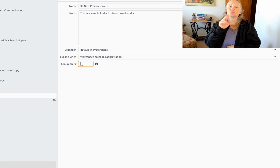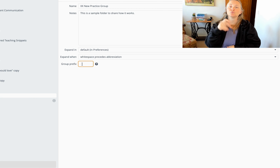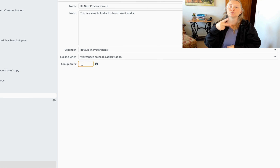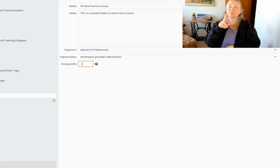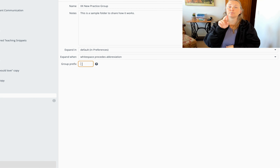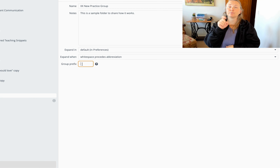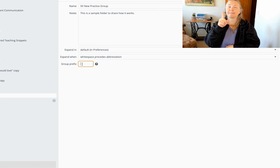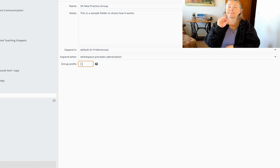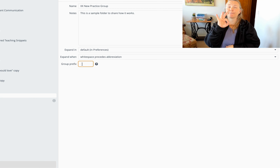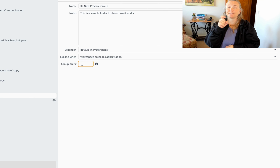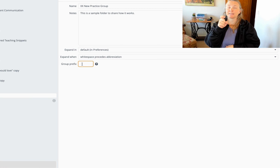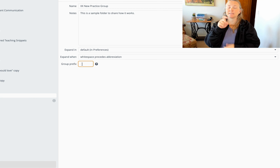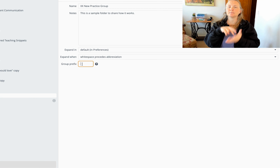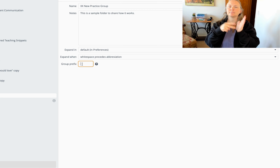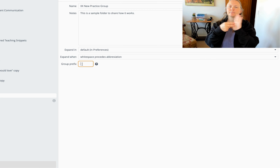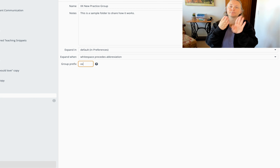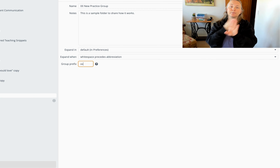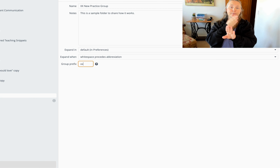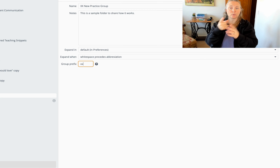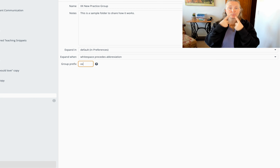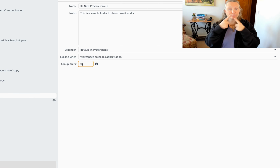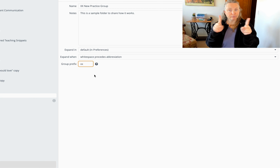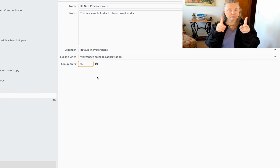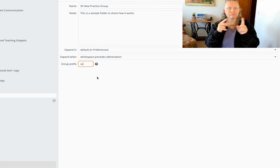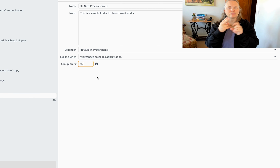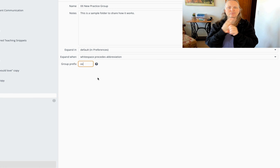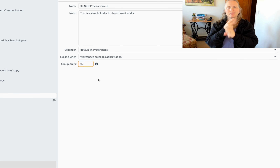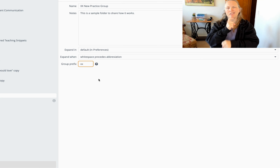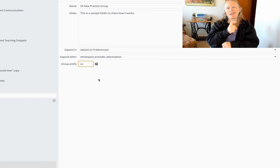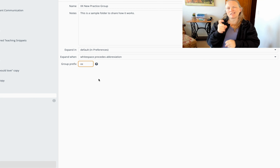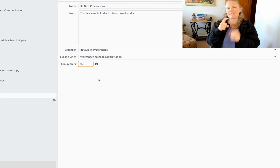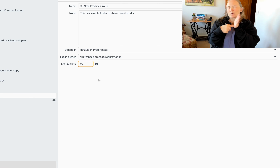This means what you want to type before it will work. So I'm going to put XX.